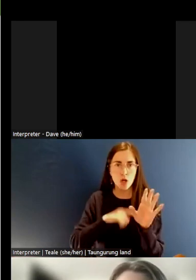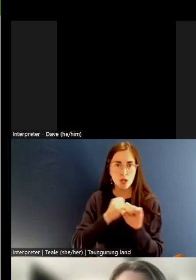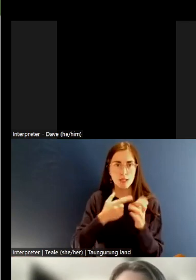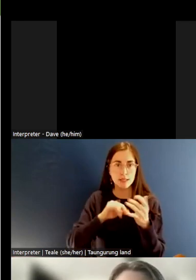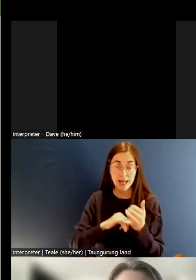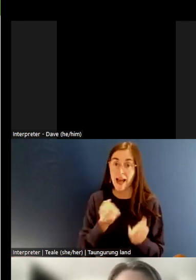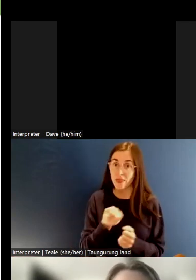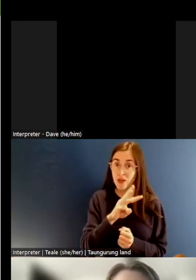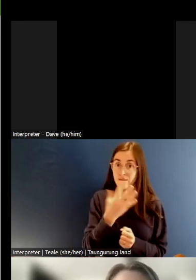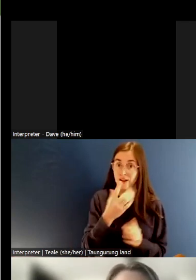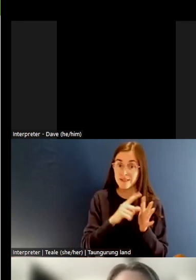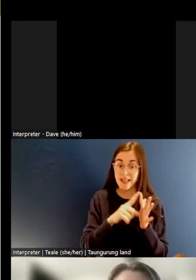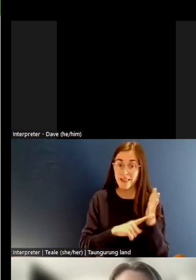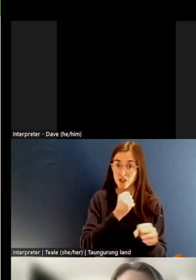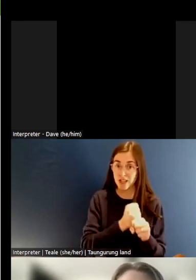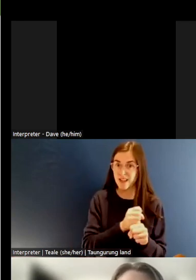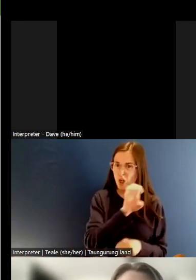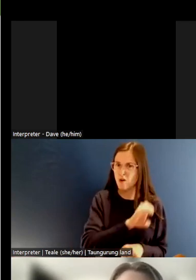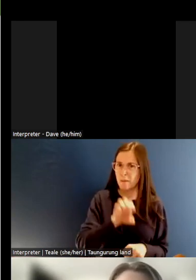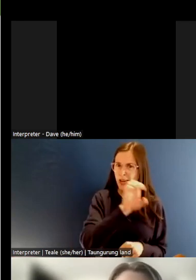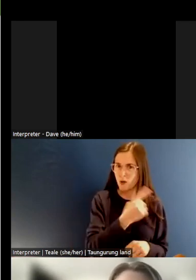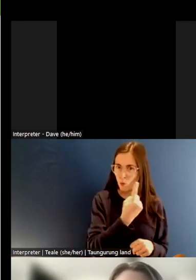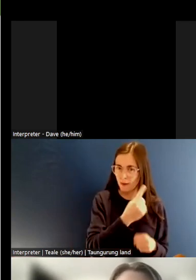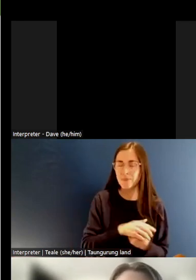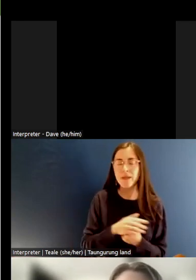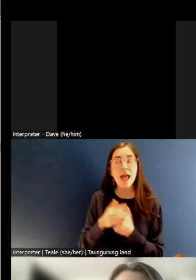the European one, we had the Southeast Asian one